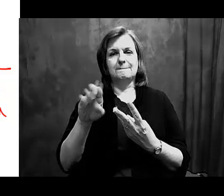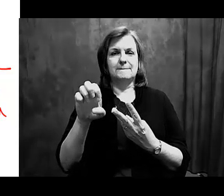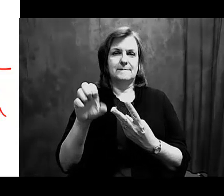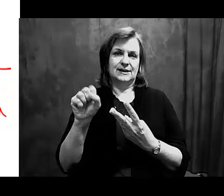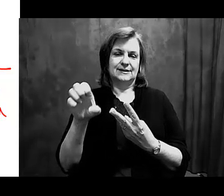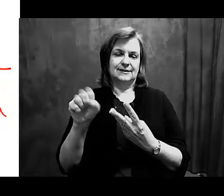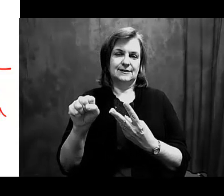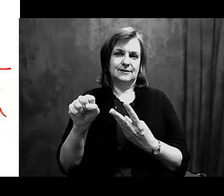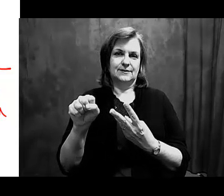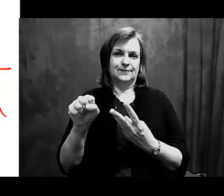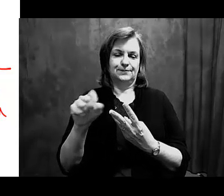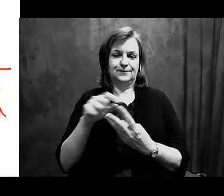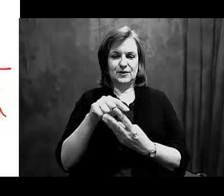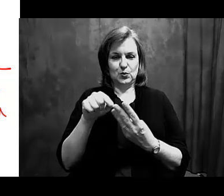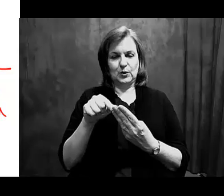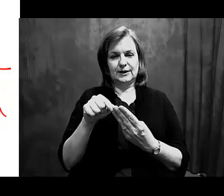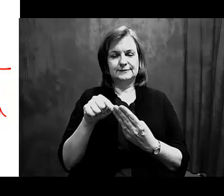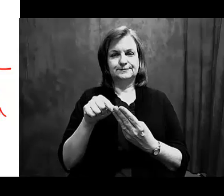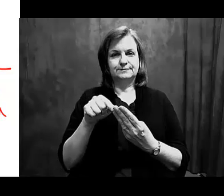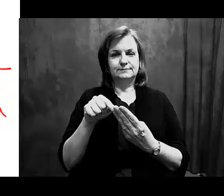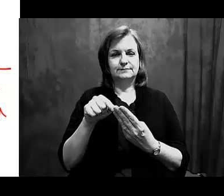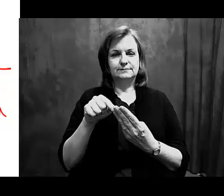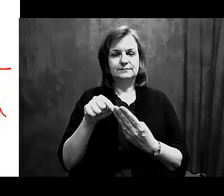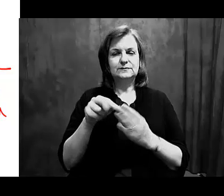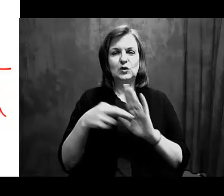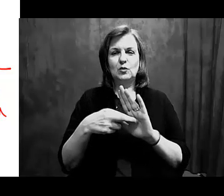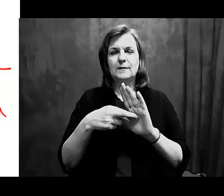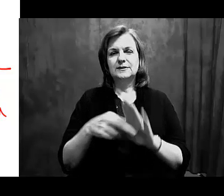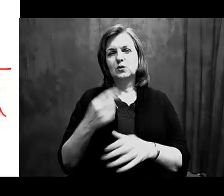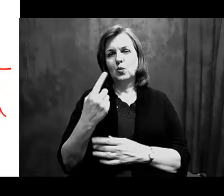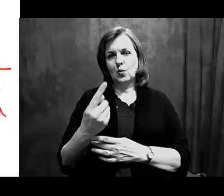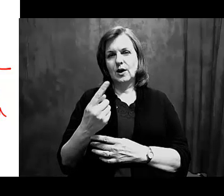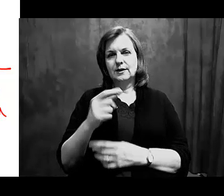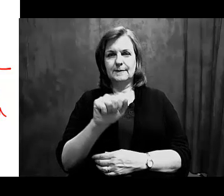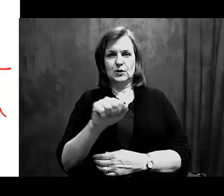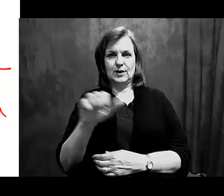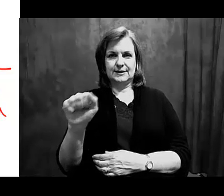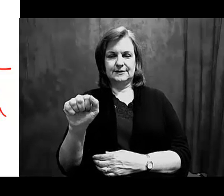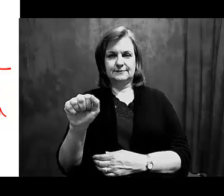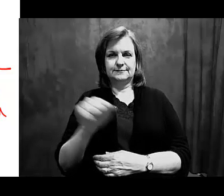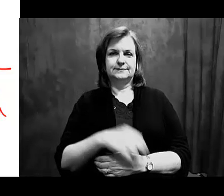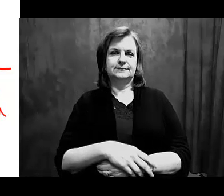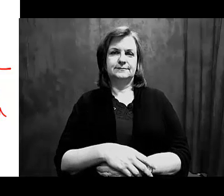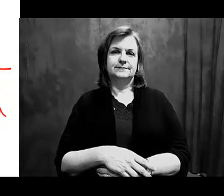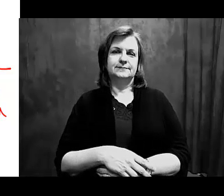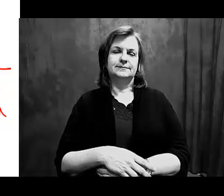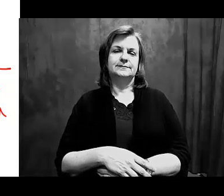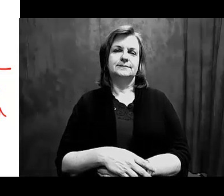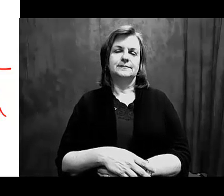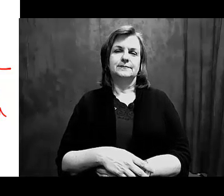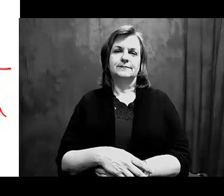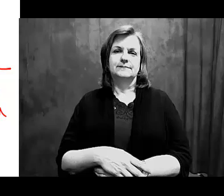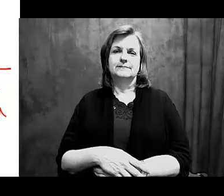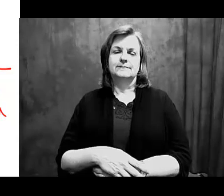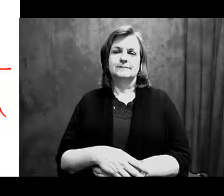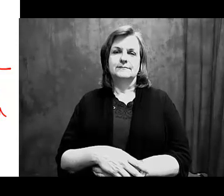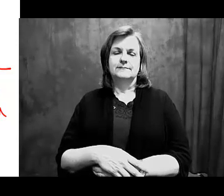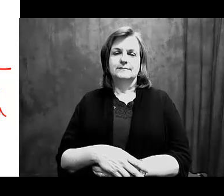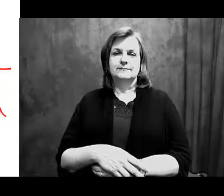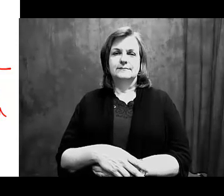that is going to be specific to one amino acid